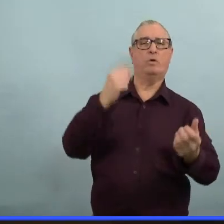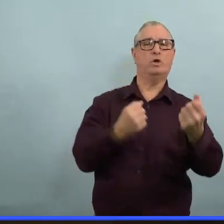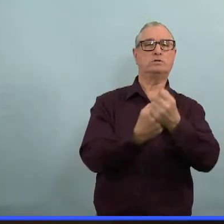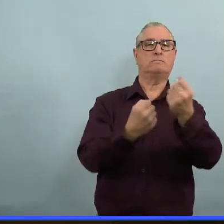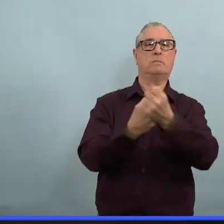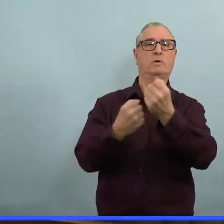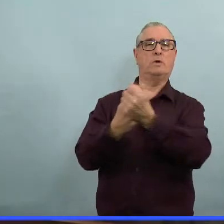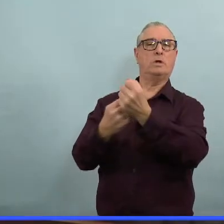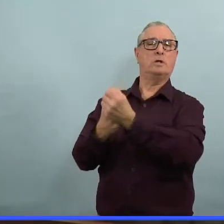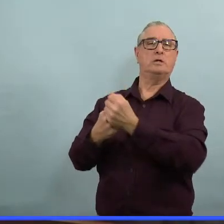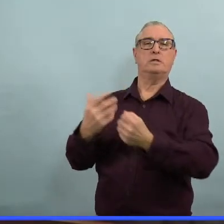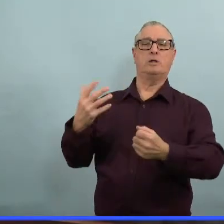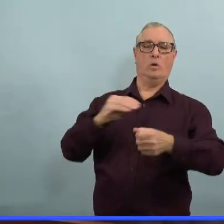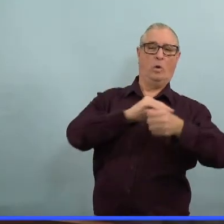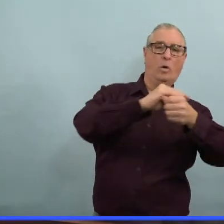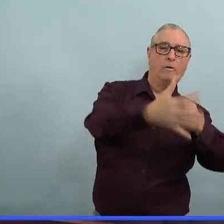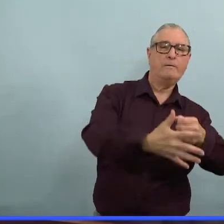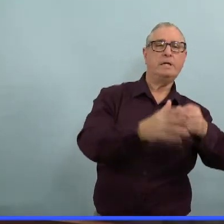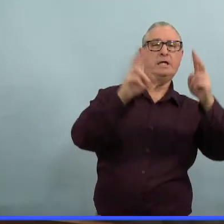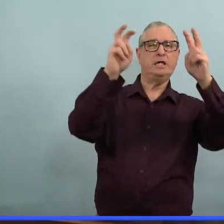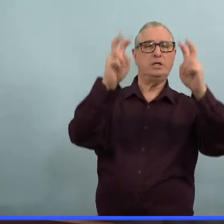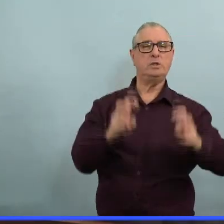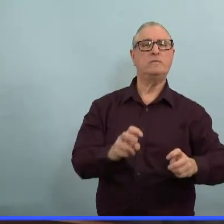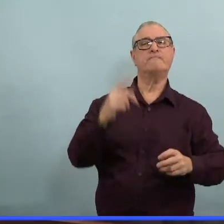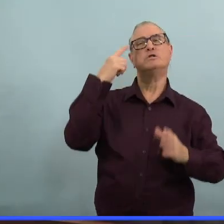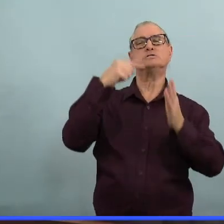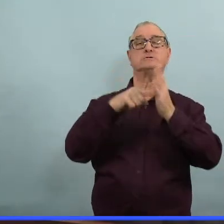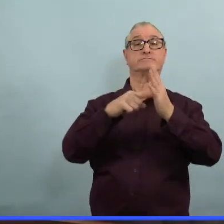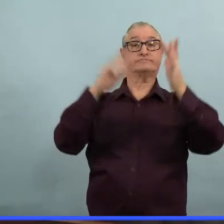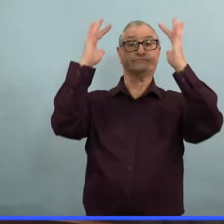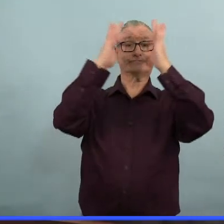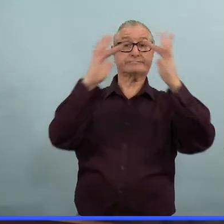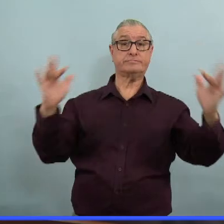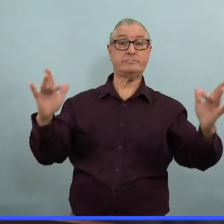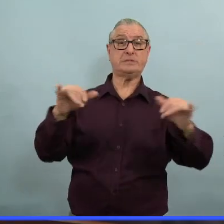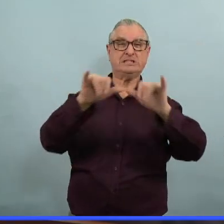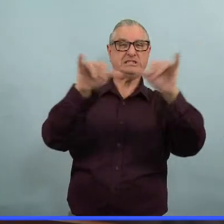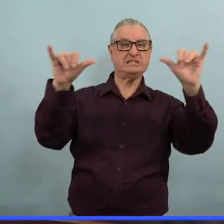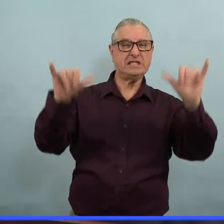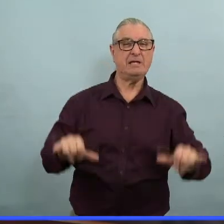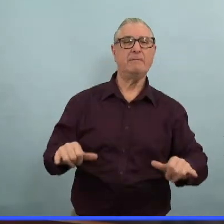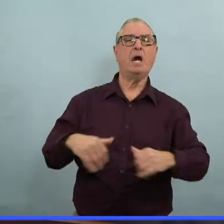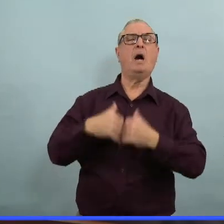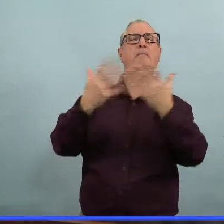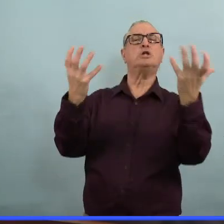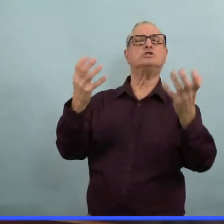yeah well you know every year we have increased the budget for for health care we have put special